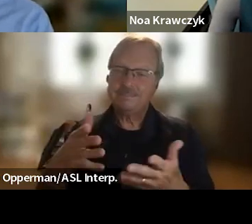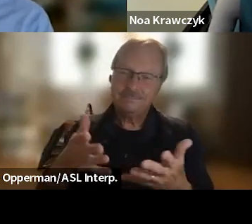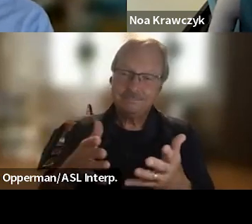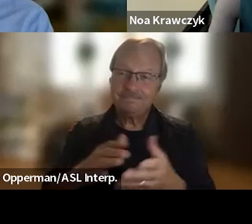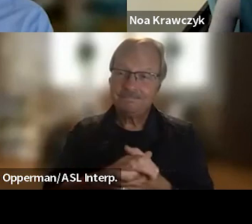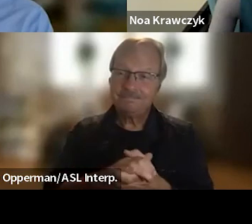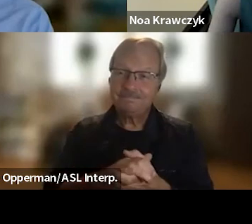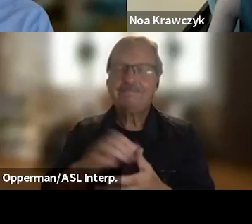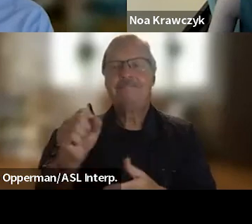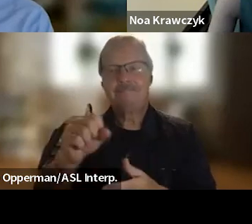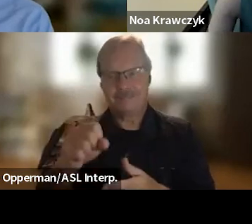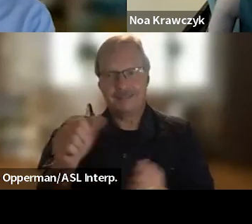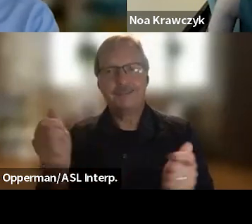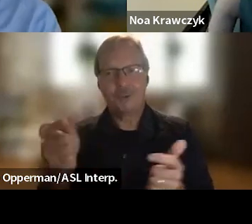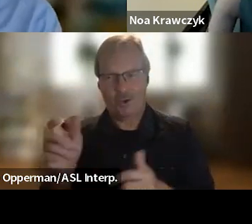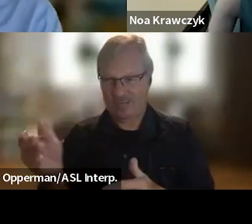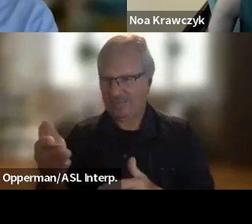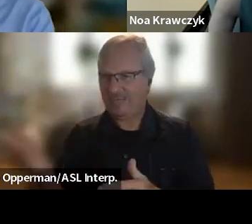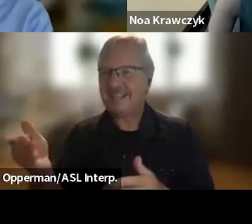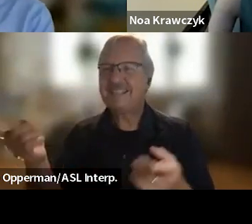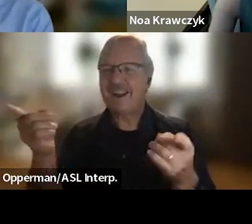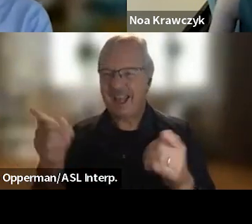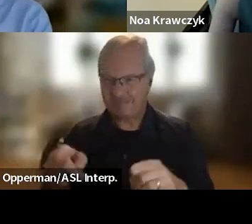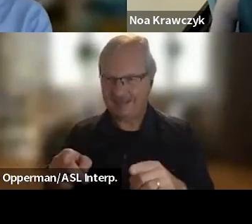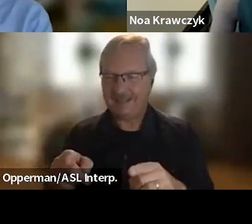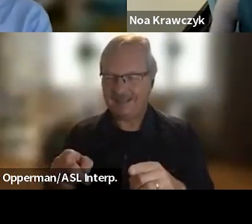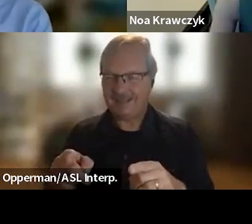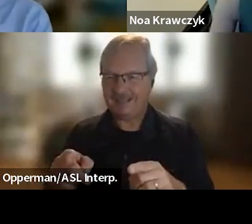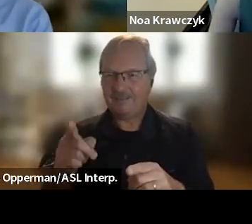yes, that's all of the things that are happening for probation recovery court